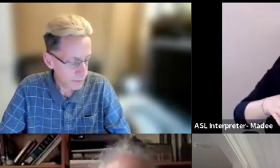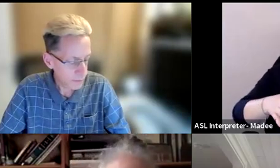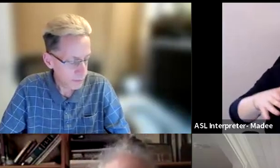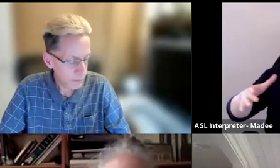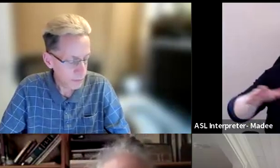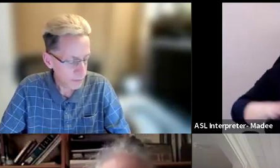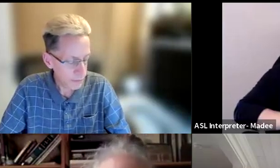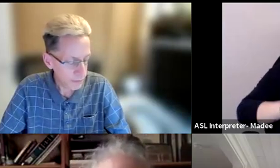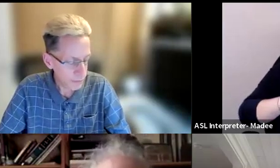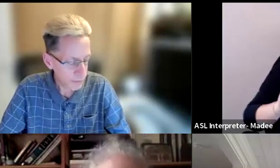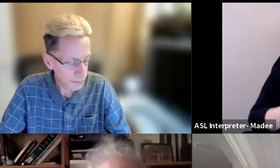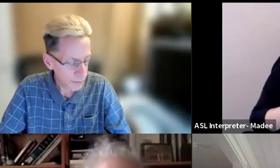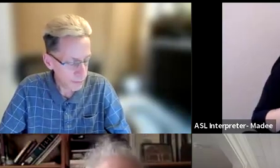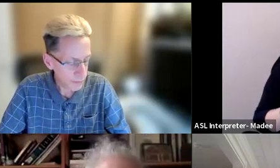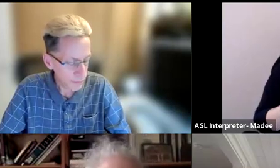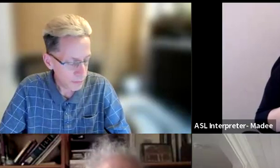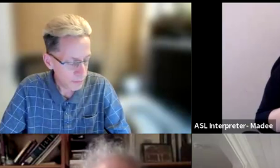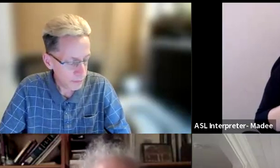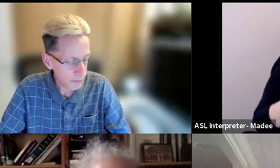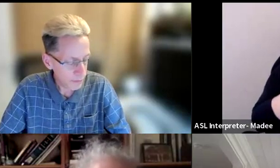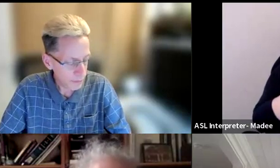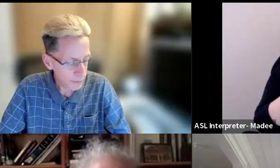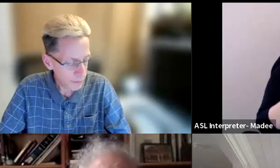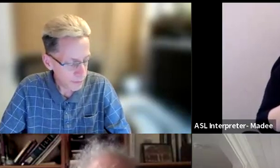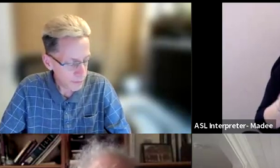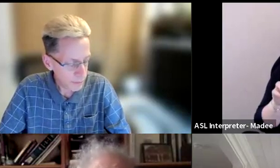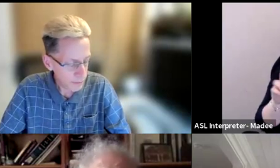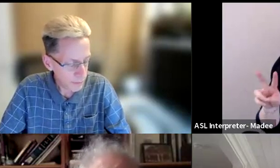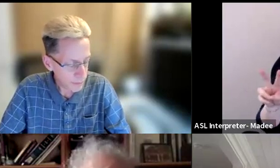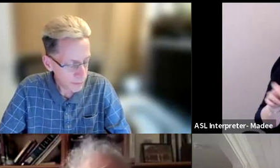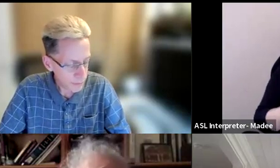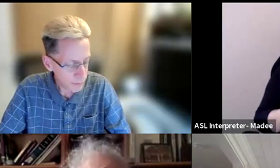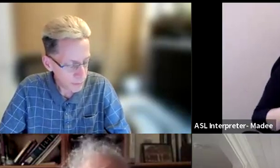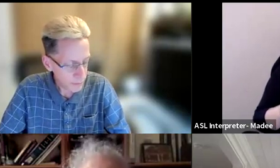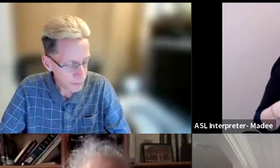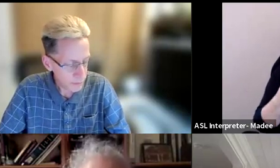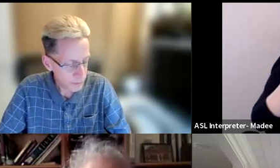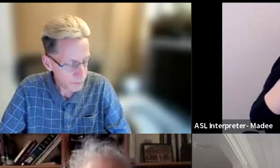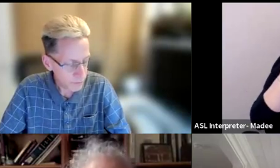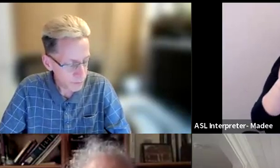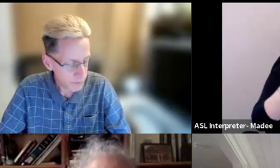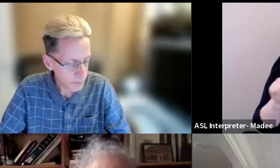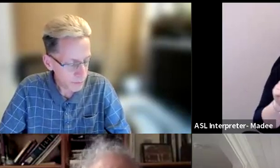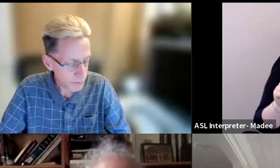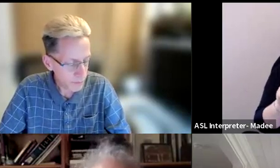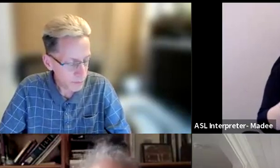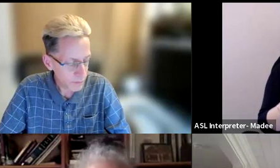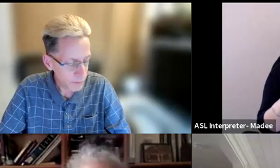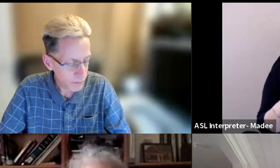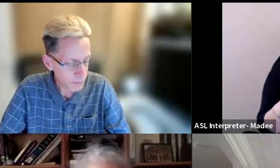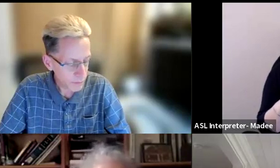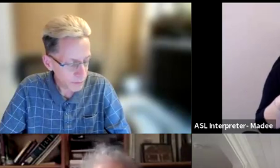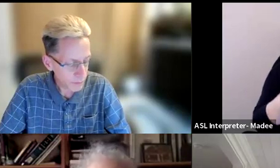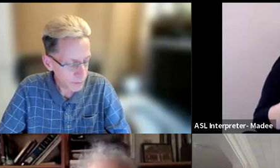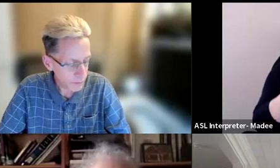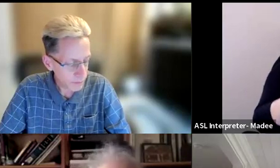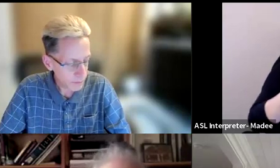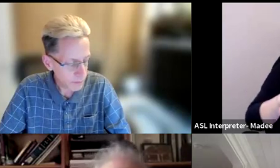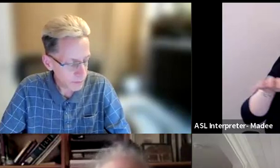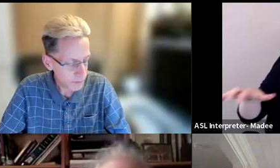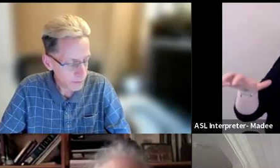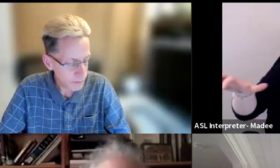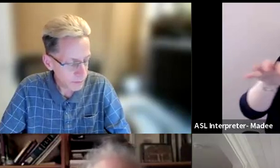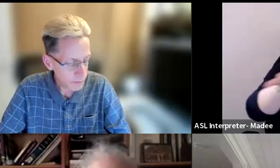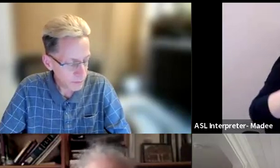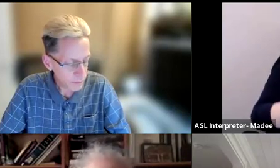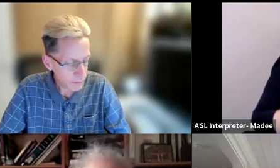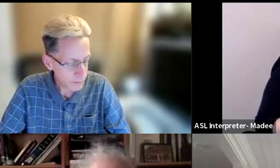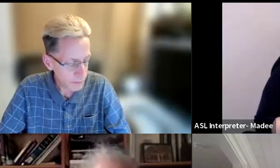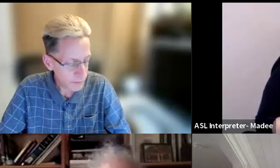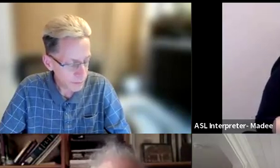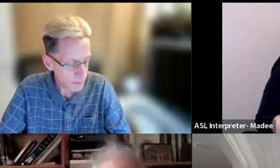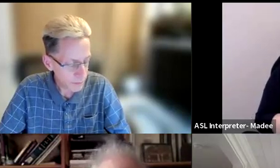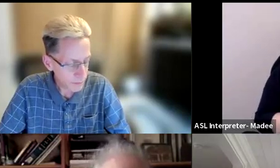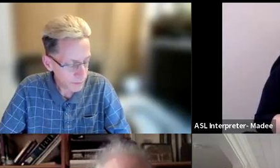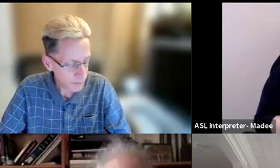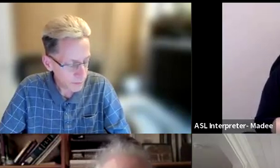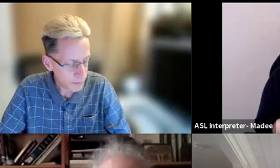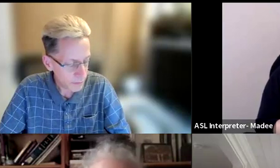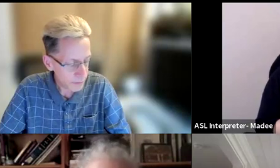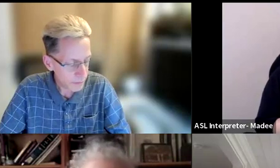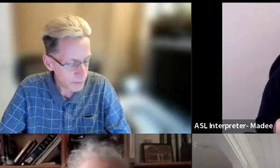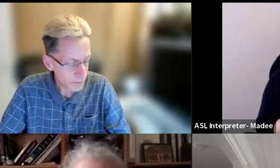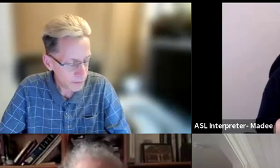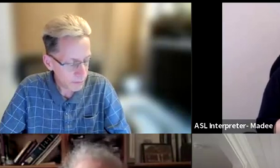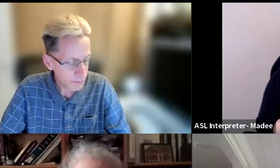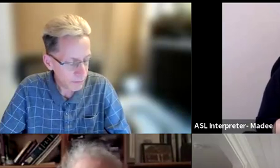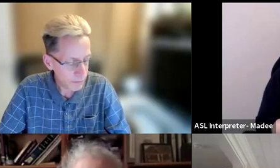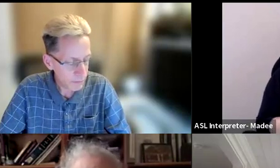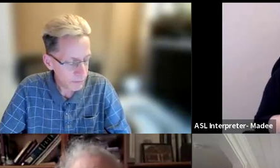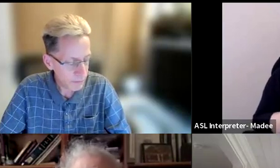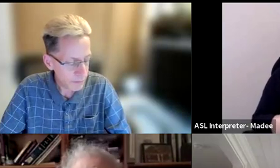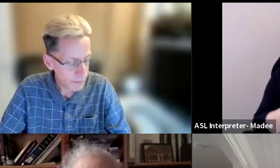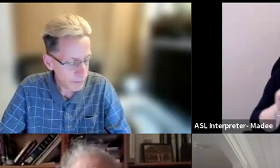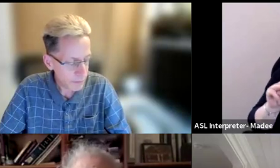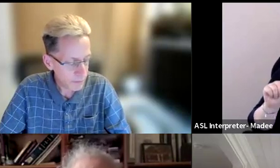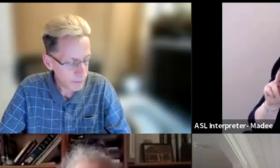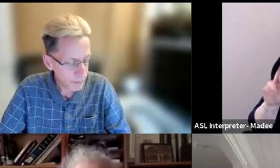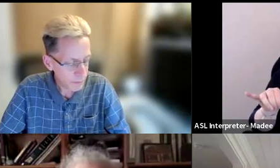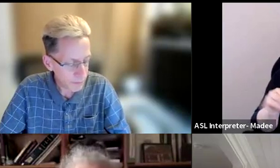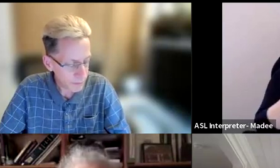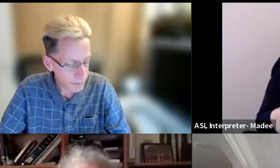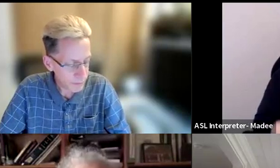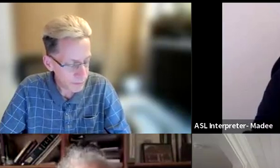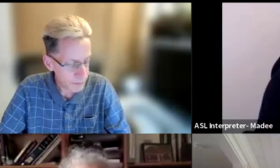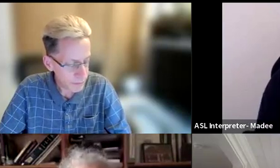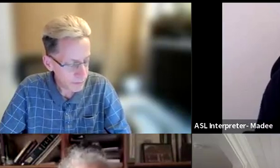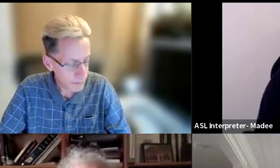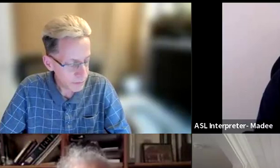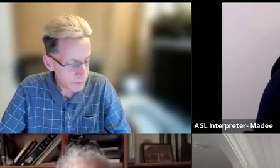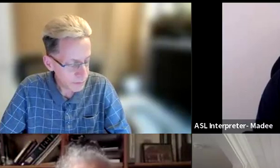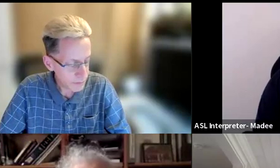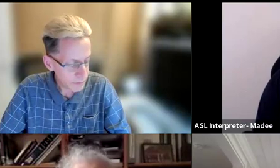Rebecca /APRIL: So she she talks about like R-v's and other homeless encampments that are happening in her area. And I just wanted to share that because that's been sitting there in the chat for a while. I'm going to go ahead and call on Mary because she hasn't shared so far. Mary.